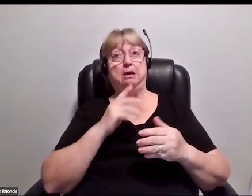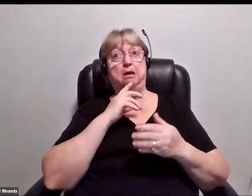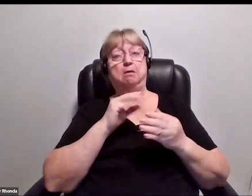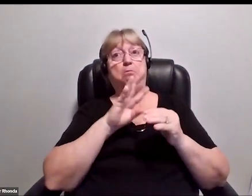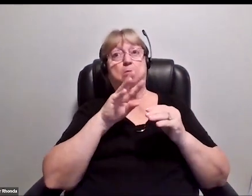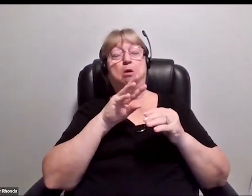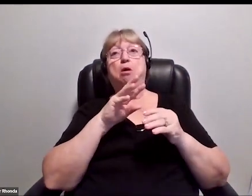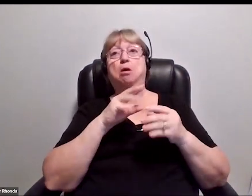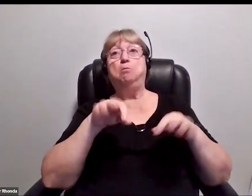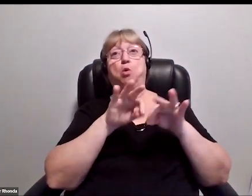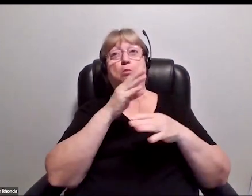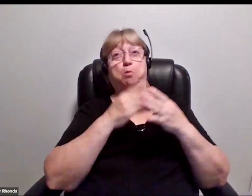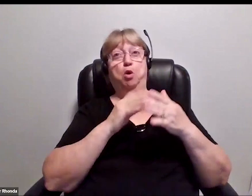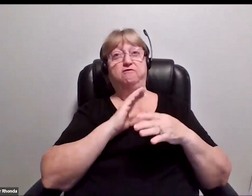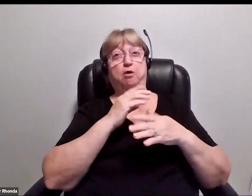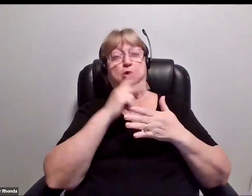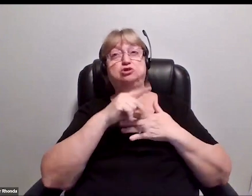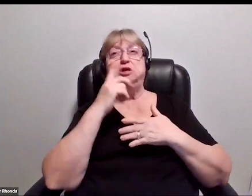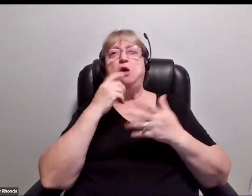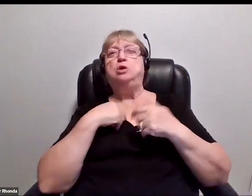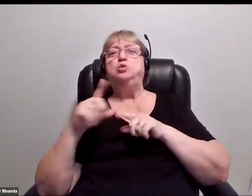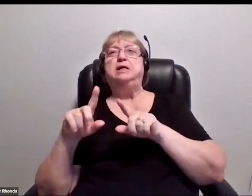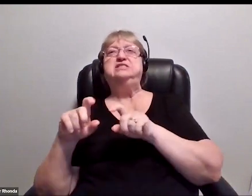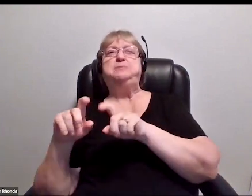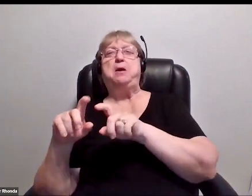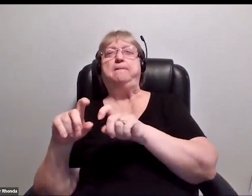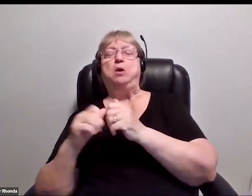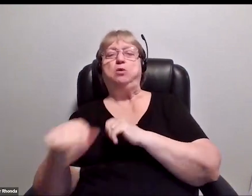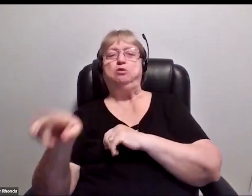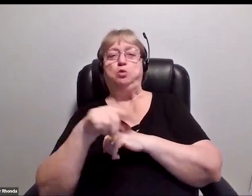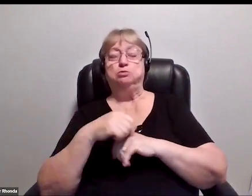this little experiment with you. I would like to ask you to close your eyes